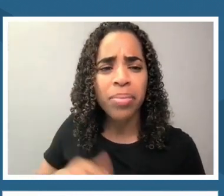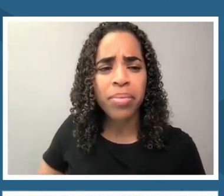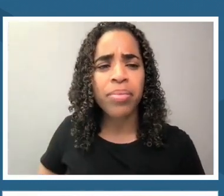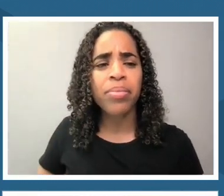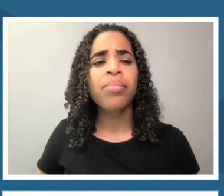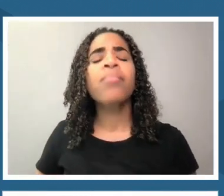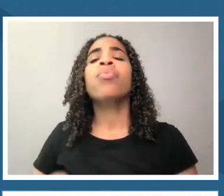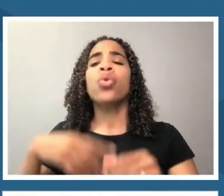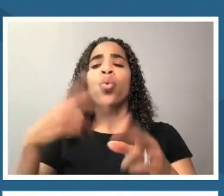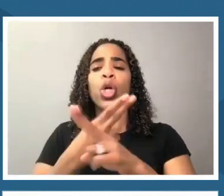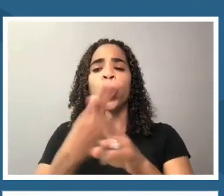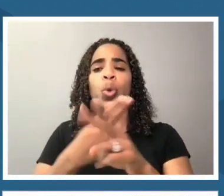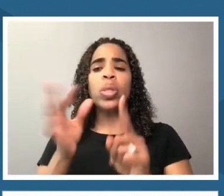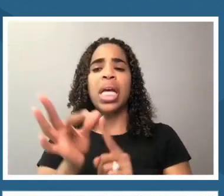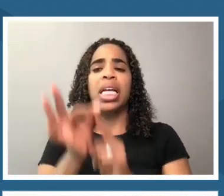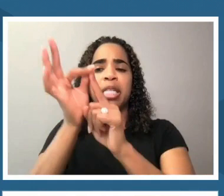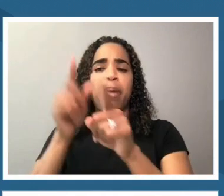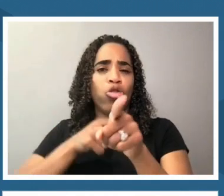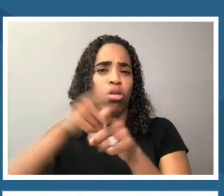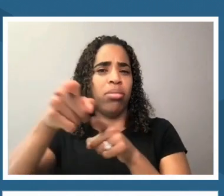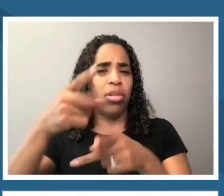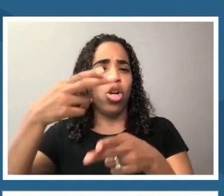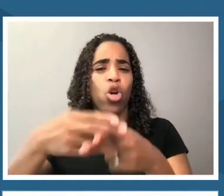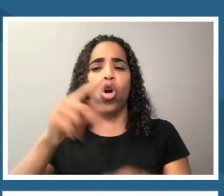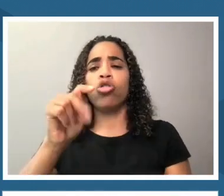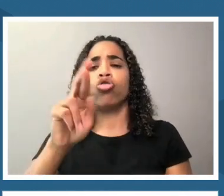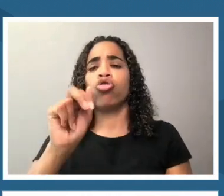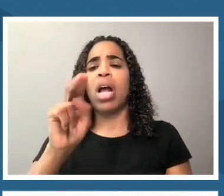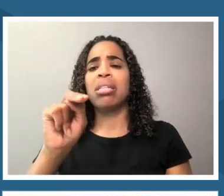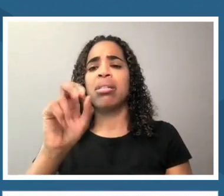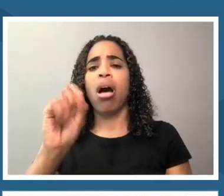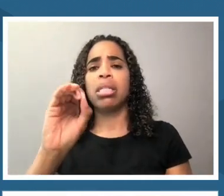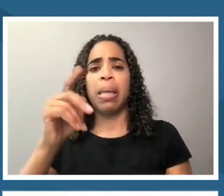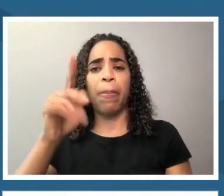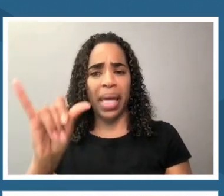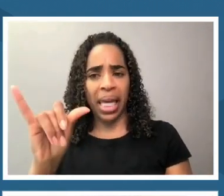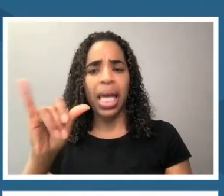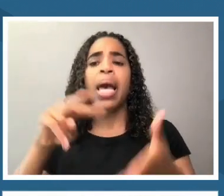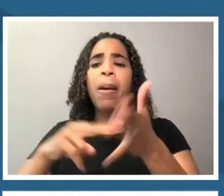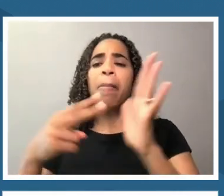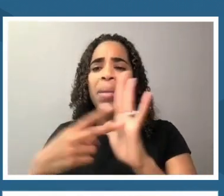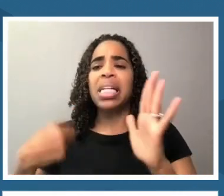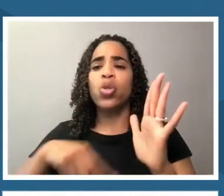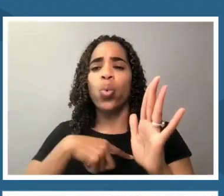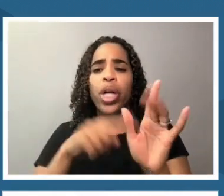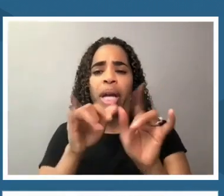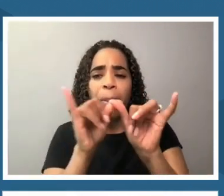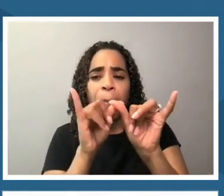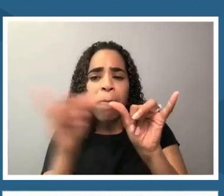this is similar to what i was showing you before like how we measure the wobble of the star